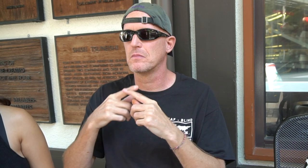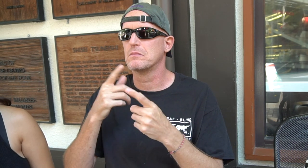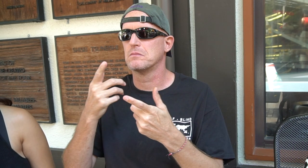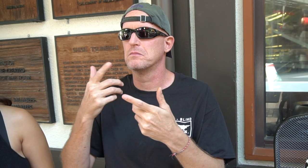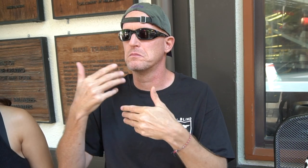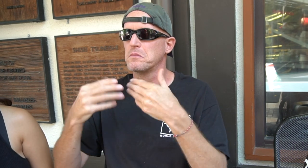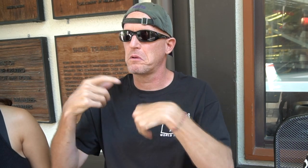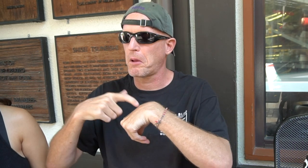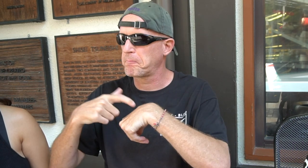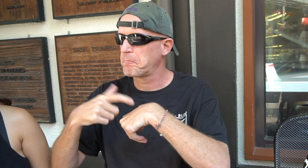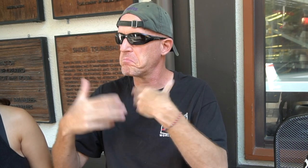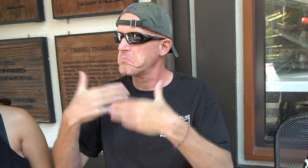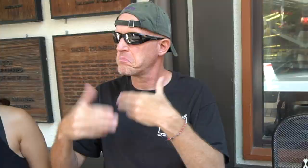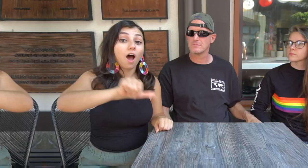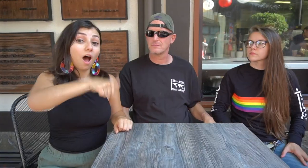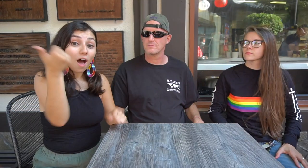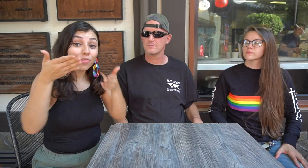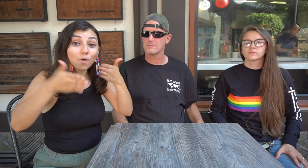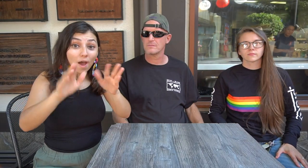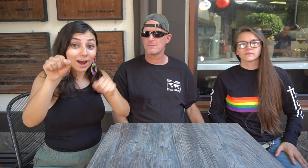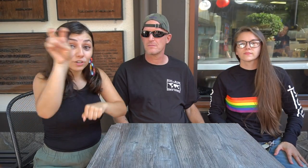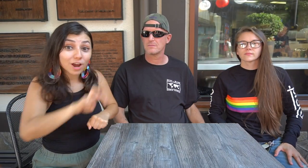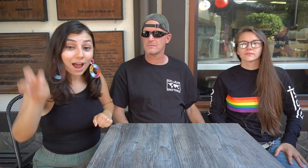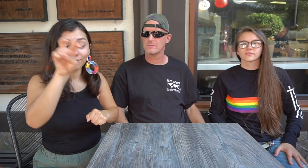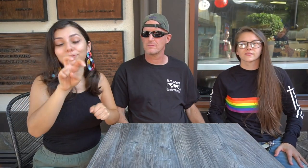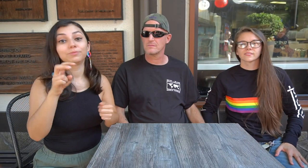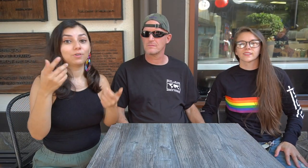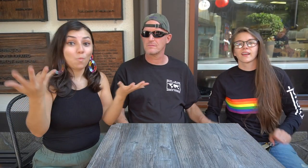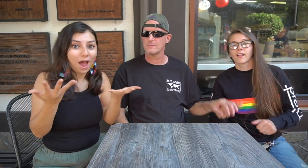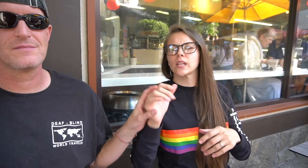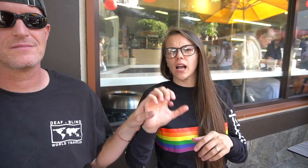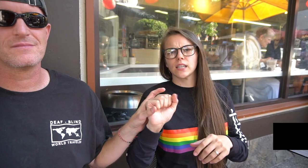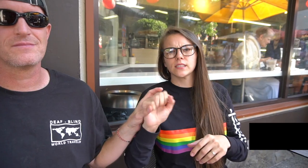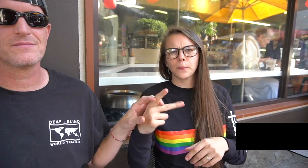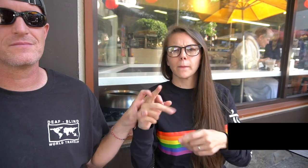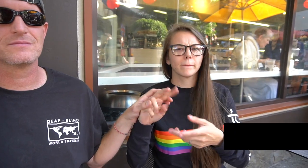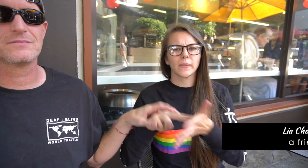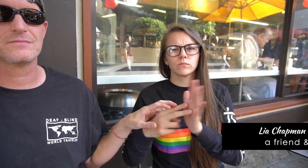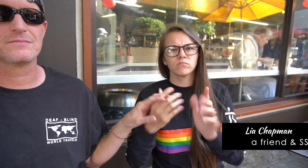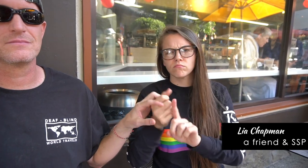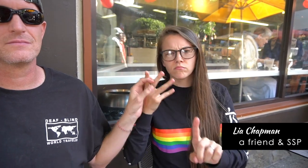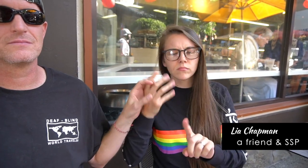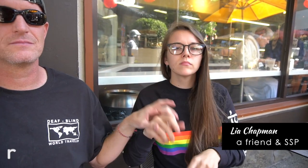but it does take some time. Stacey: Another way to travel is... Lia: SSP - what does that mean?